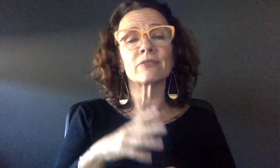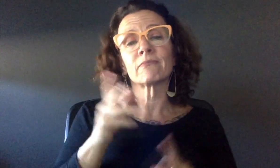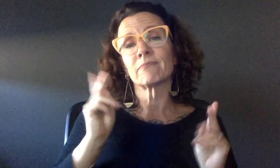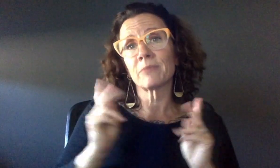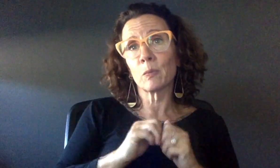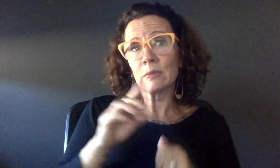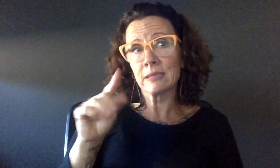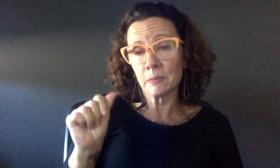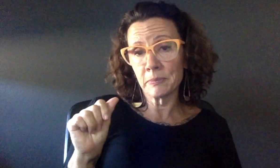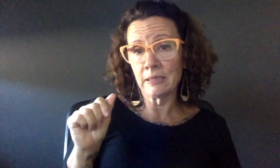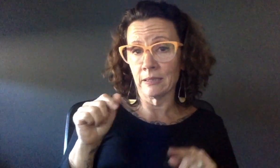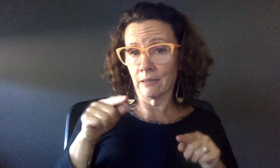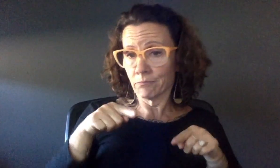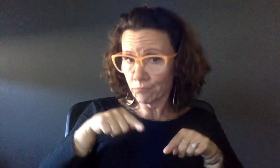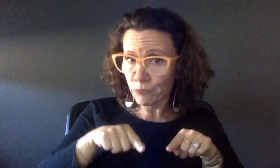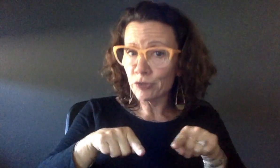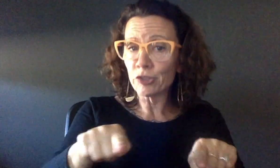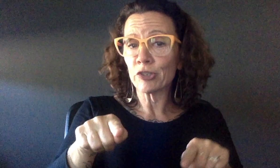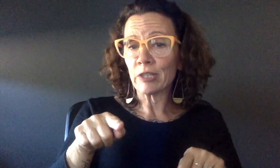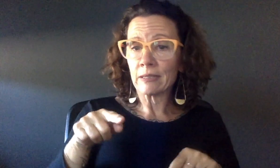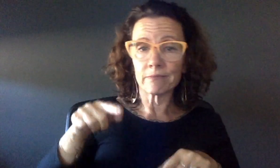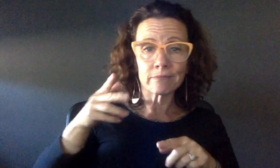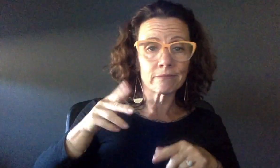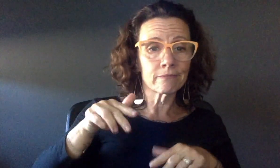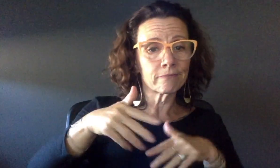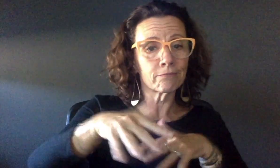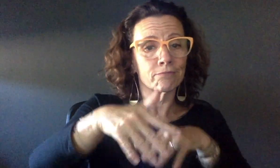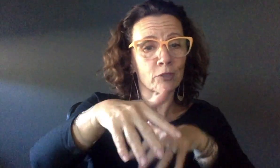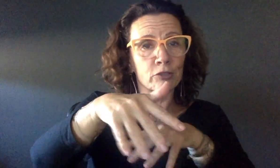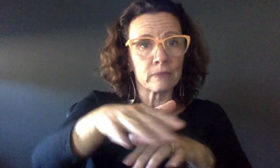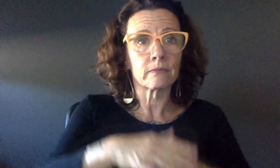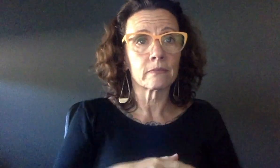people with disabilities along the route.